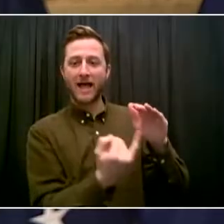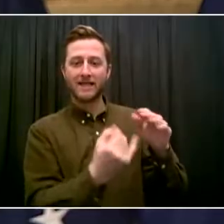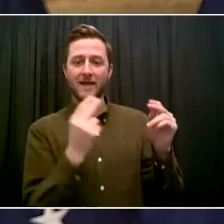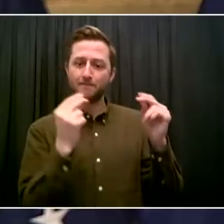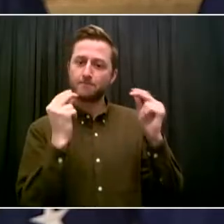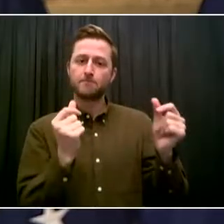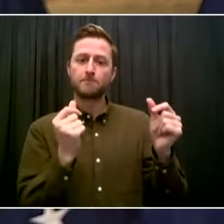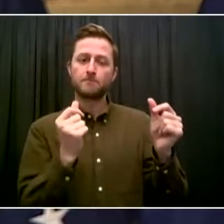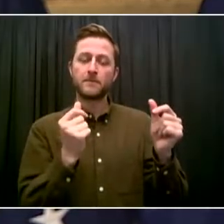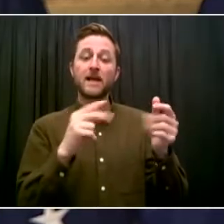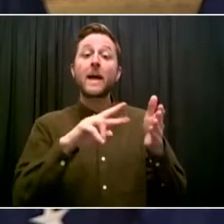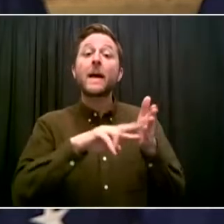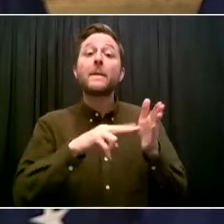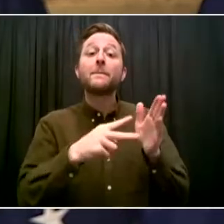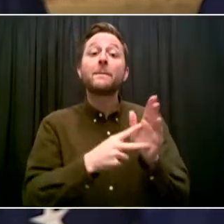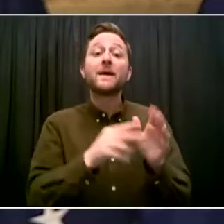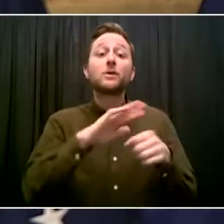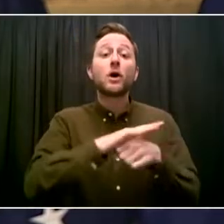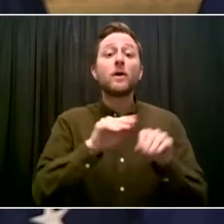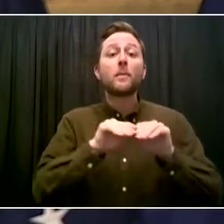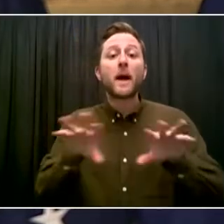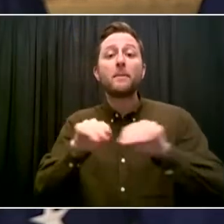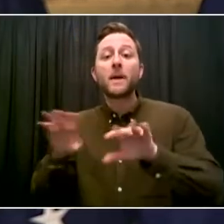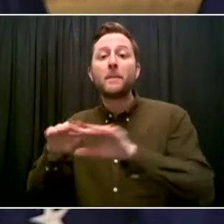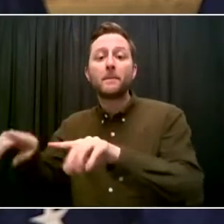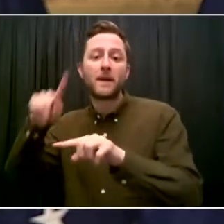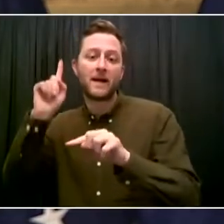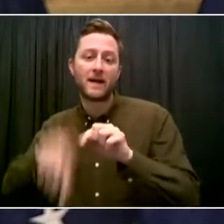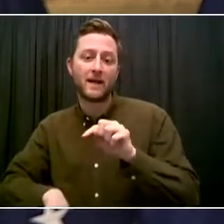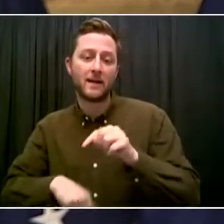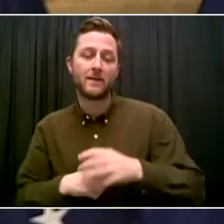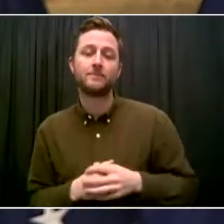25,000 STUDENTS AND AFSTF